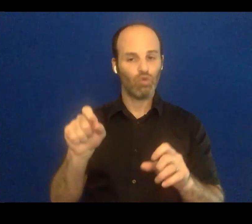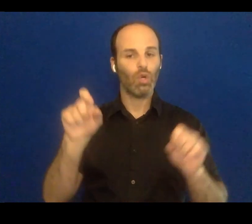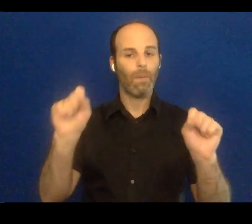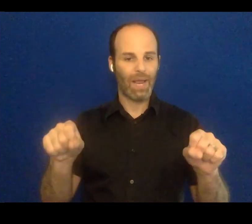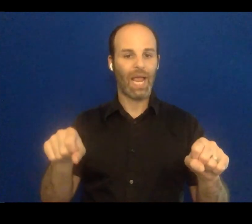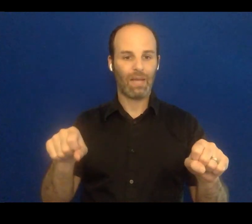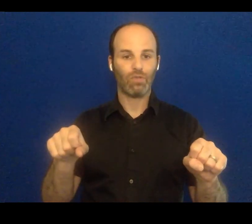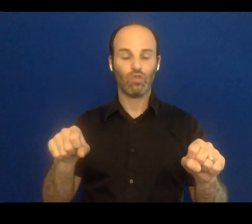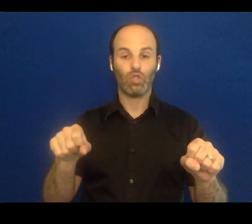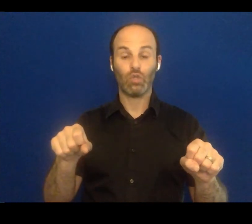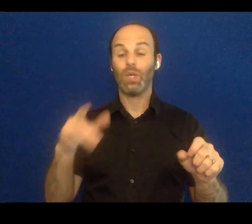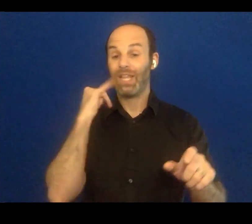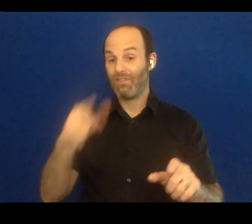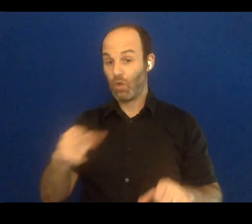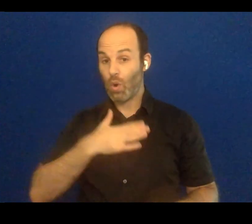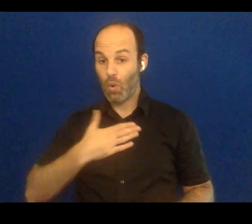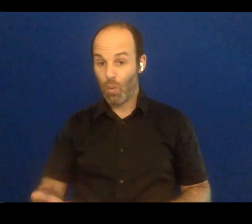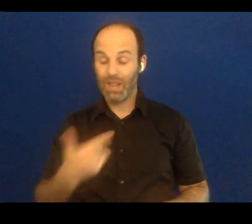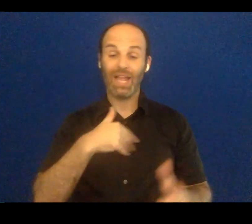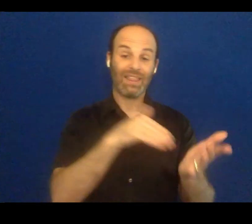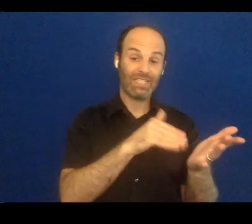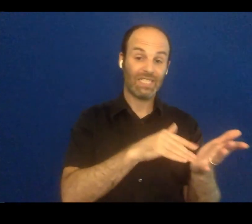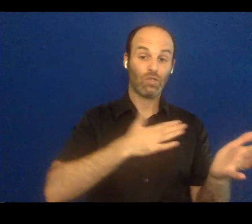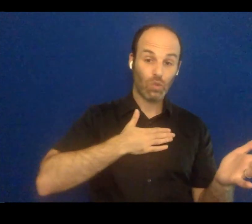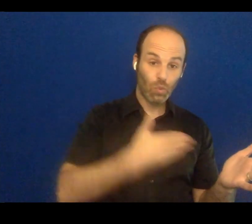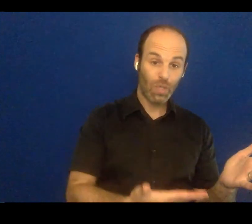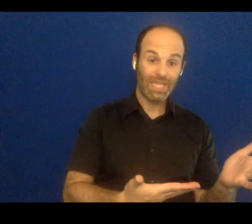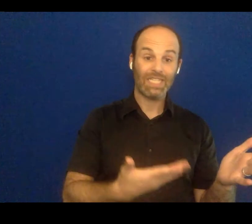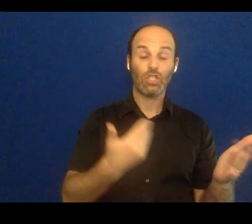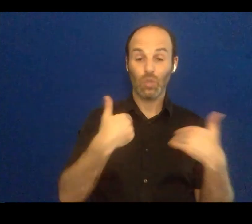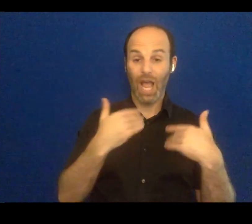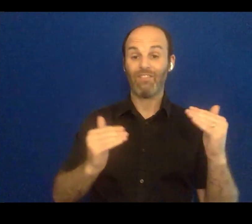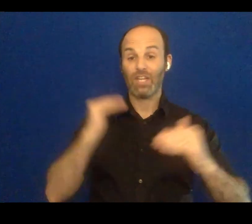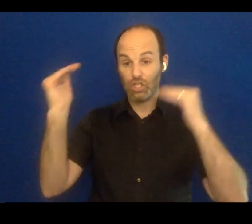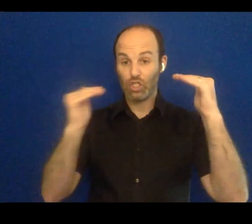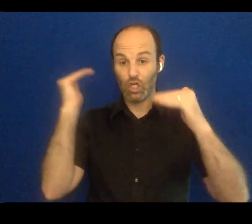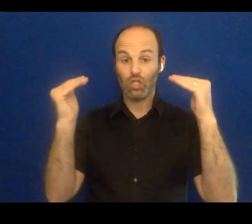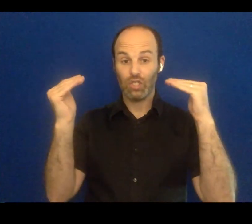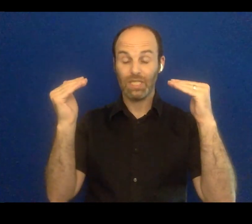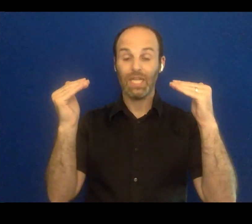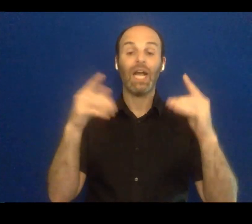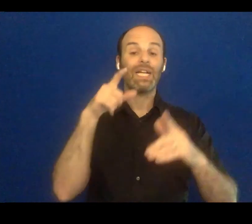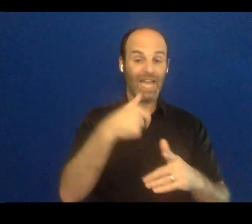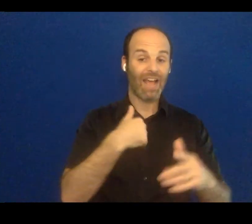YOU ARE WILLING AND IF THE PHYSICIAN IS WILLING TO HAVE AN ADULT AREA AND SEE THEM ON